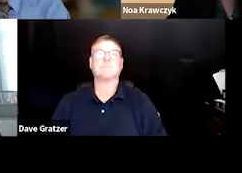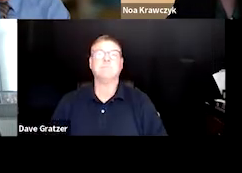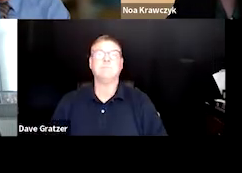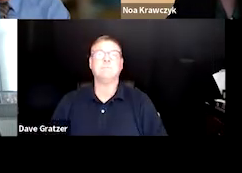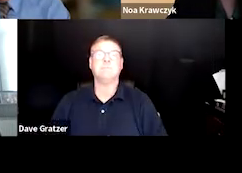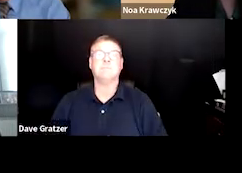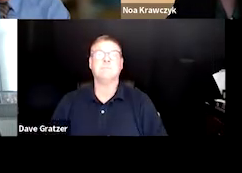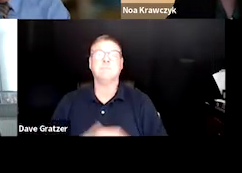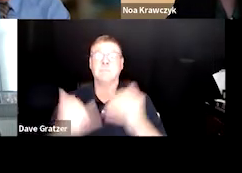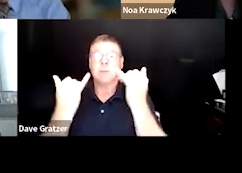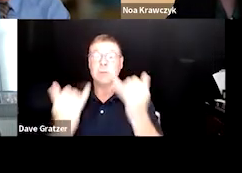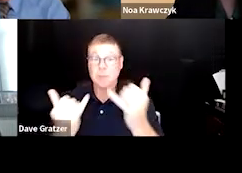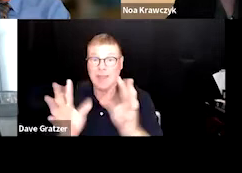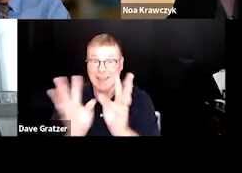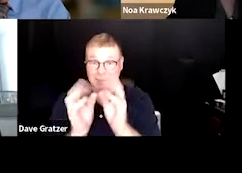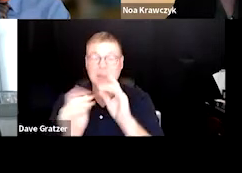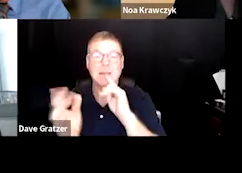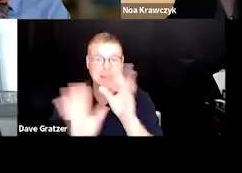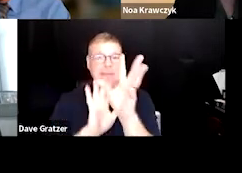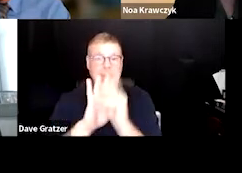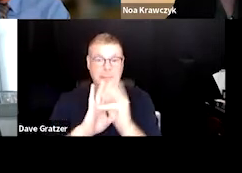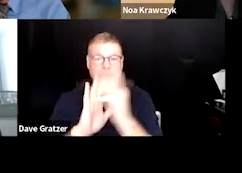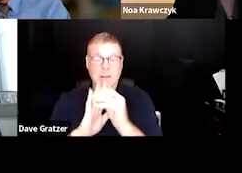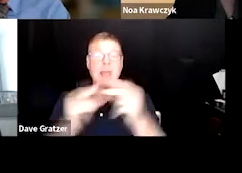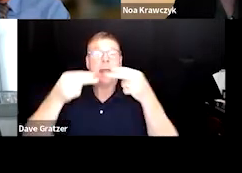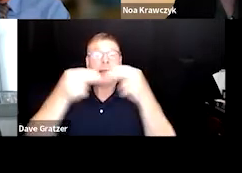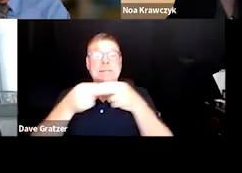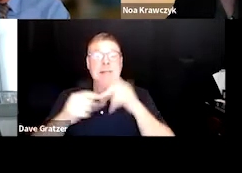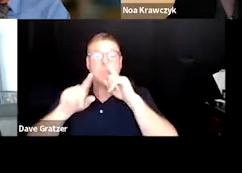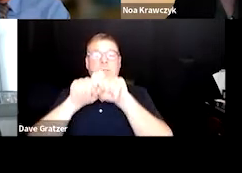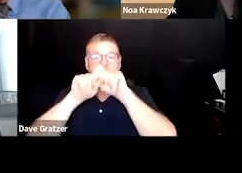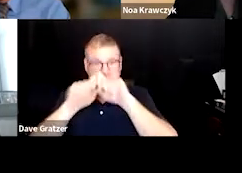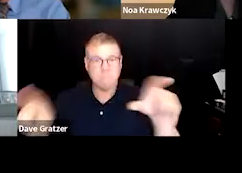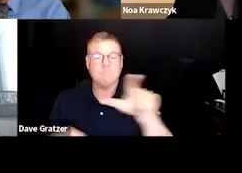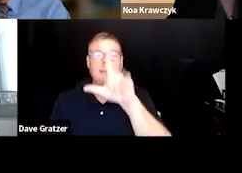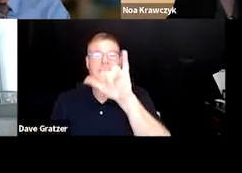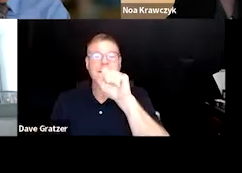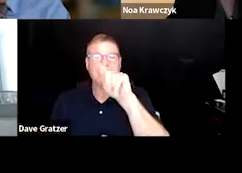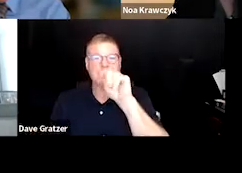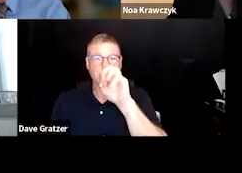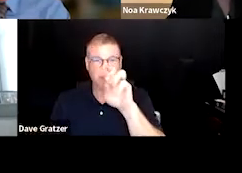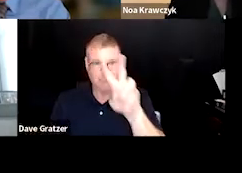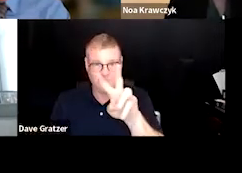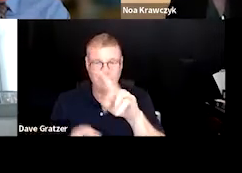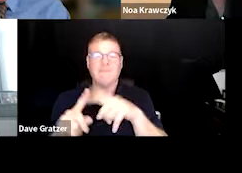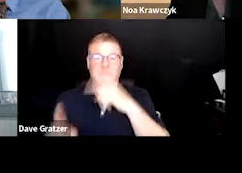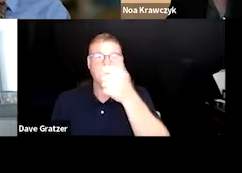Today's webinar is being recorded and the slides will be disseminated via the listserve from GAINS following the event.